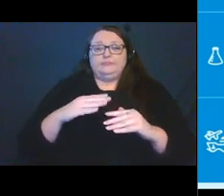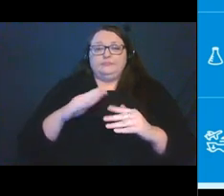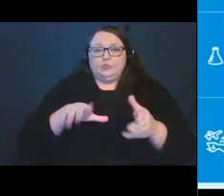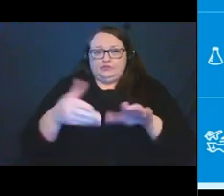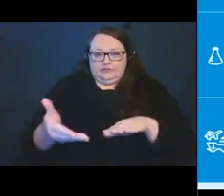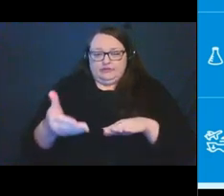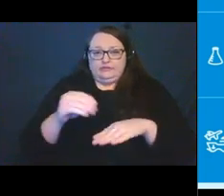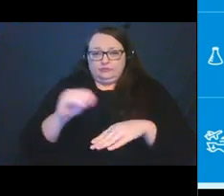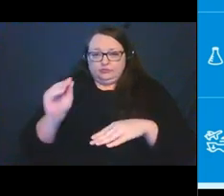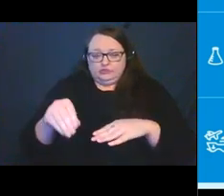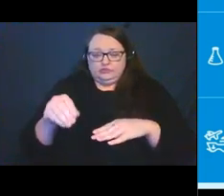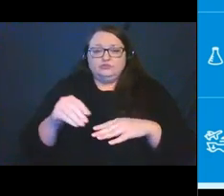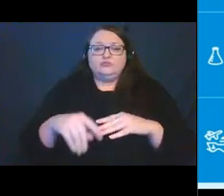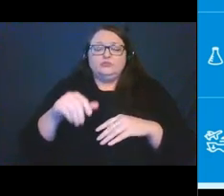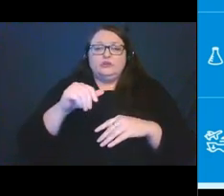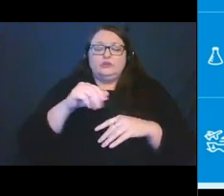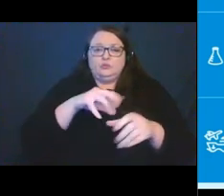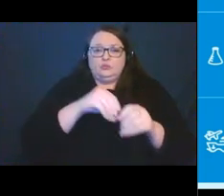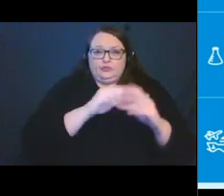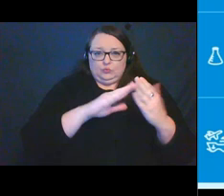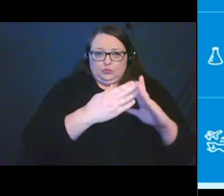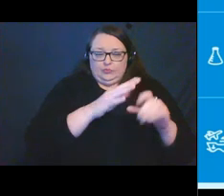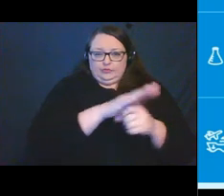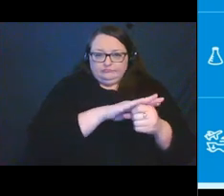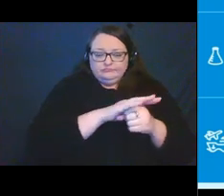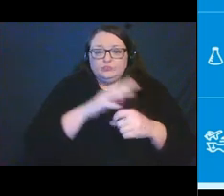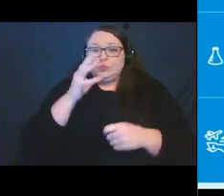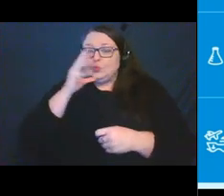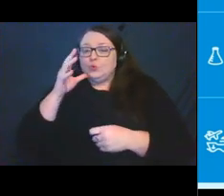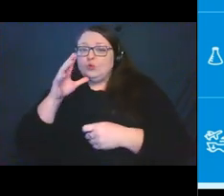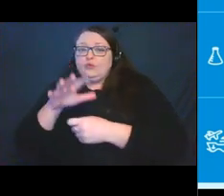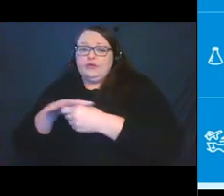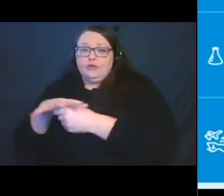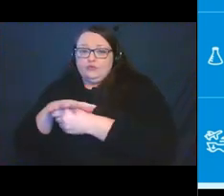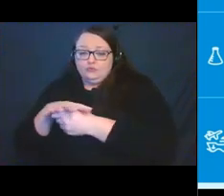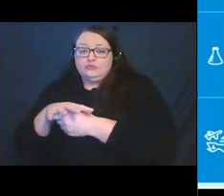have been shown to be a bit more resilient to weather extremes, we leverage the first percentile